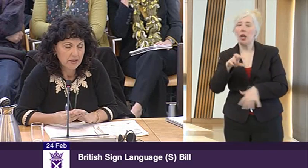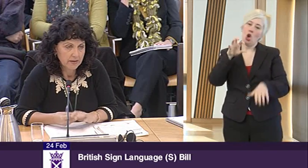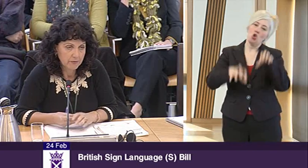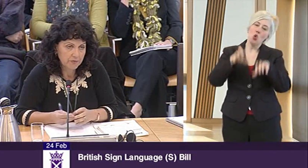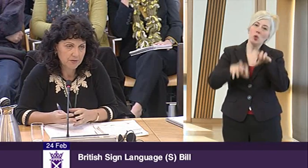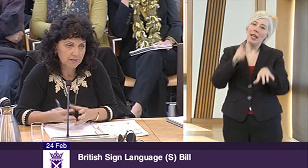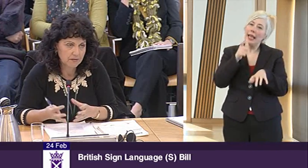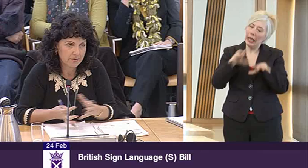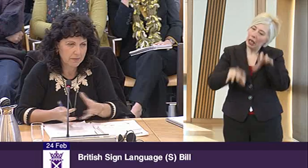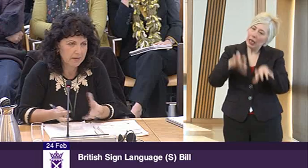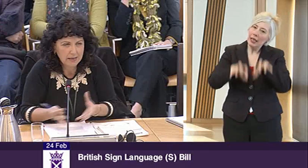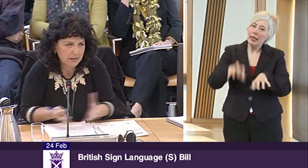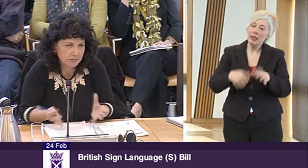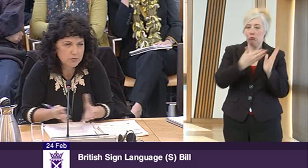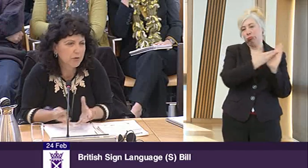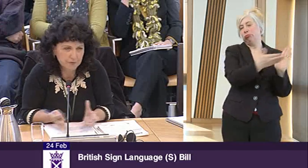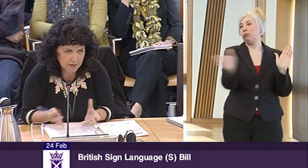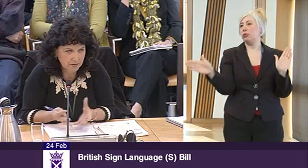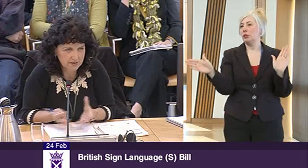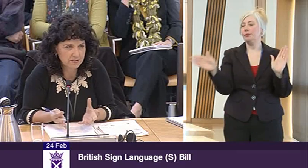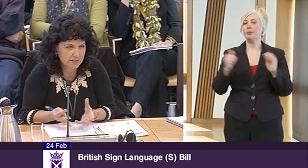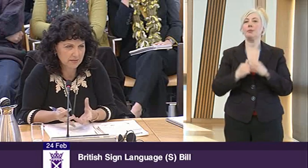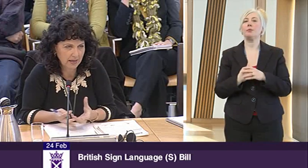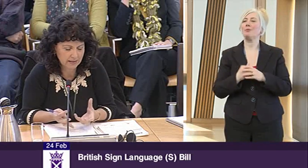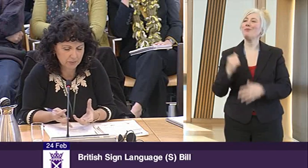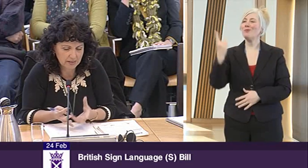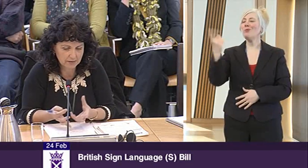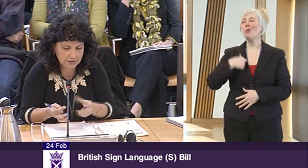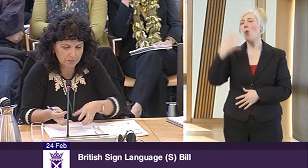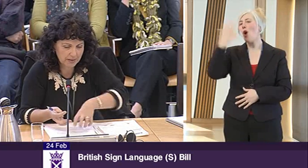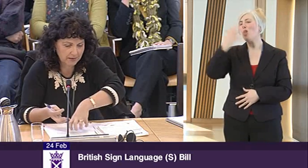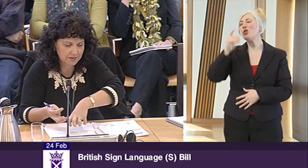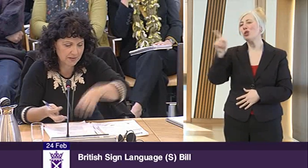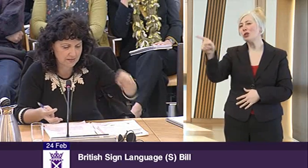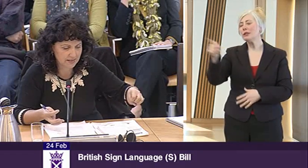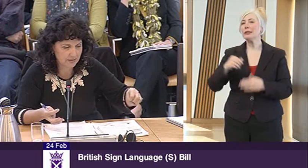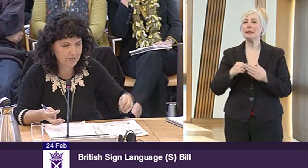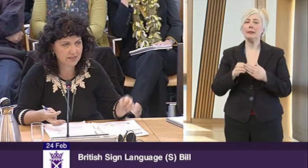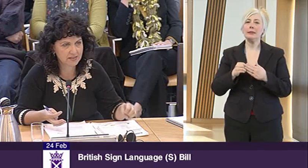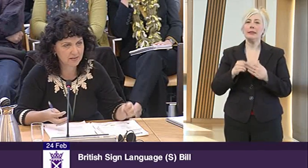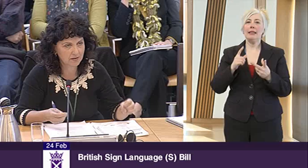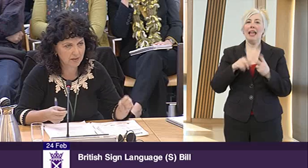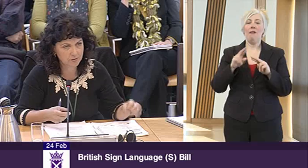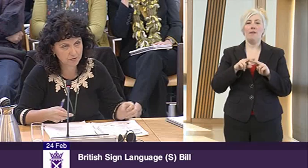and note-taking. If we had to take BSL out of that, or deal with it differently, my concern